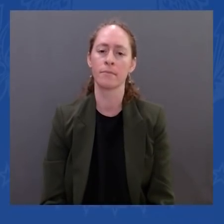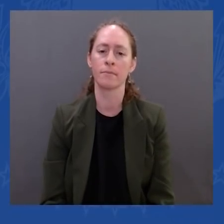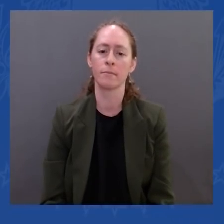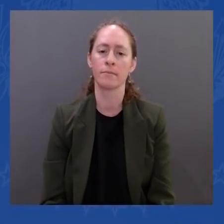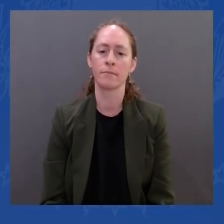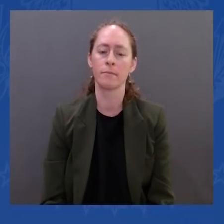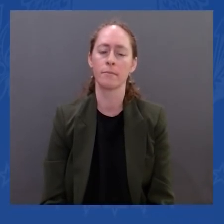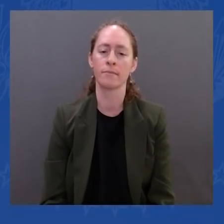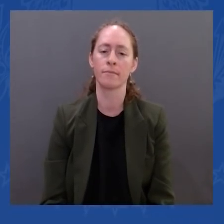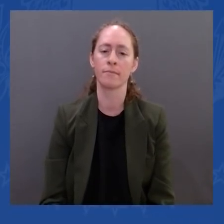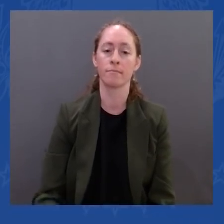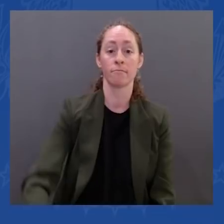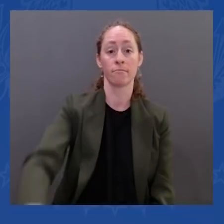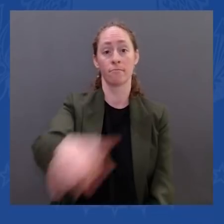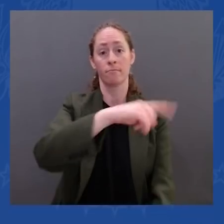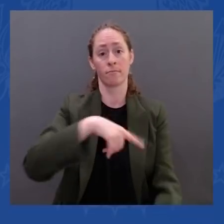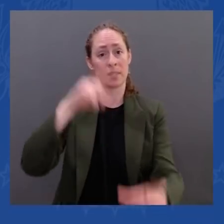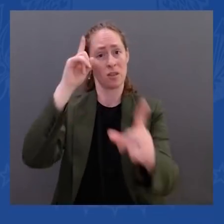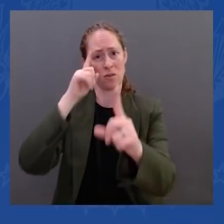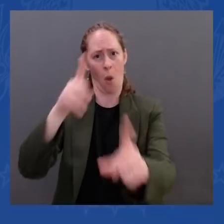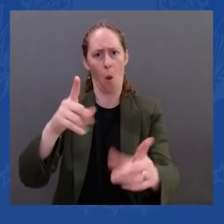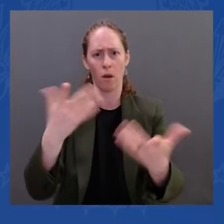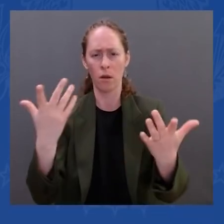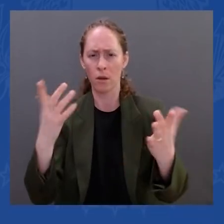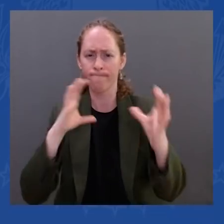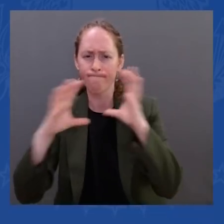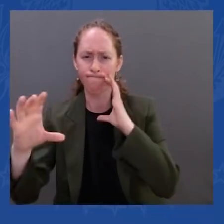we want to deliver concrete and specific results.